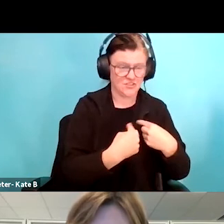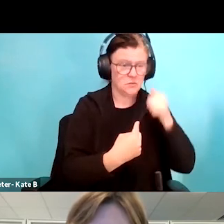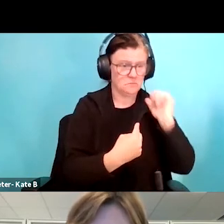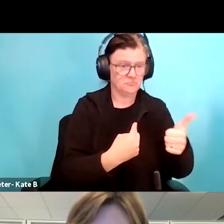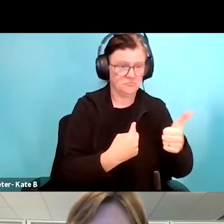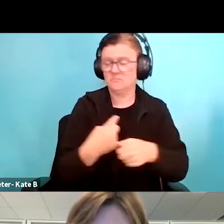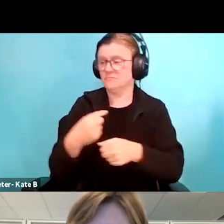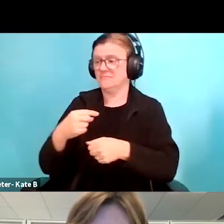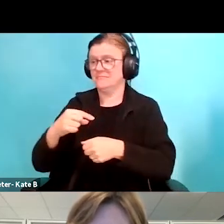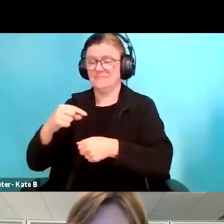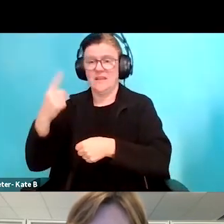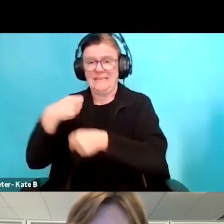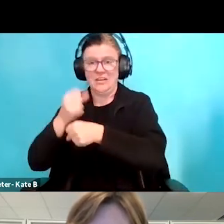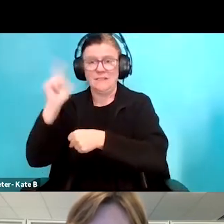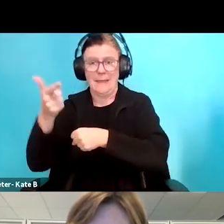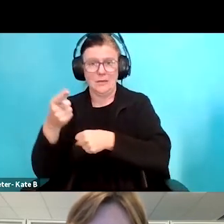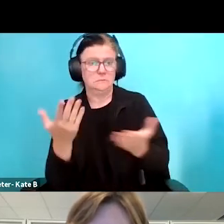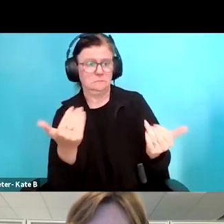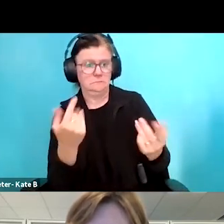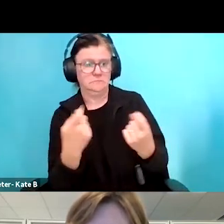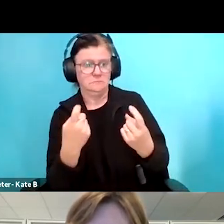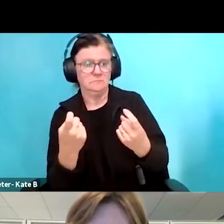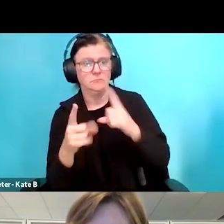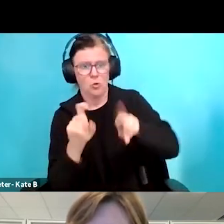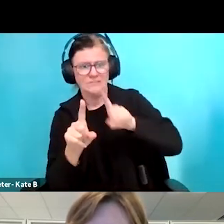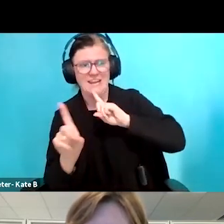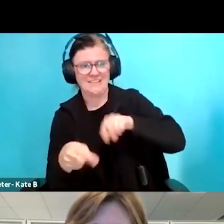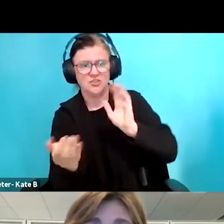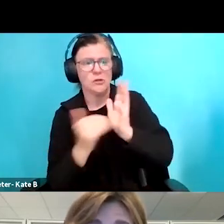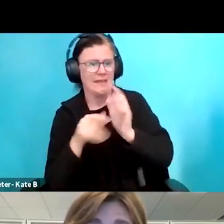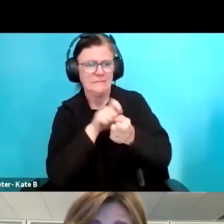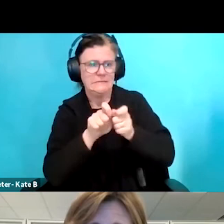[Dr. Anne Ordway:] Great and thanks. I have a question coming in now about the centers for